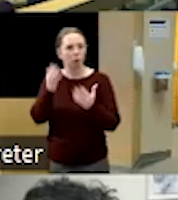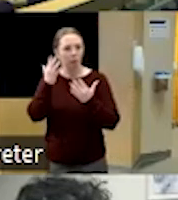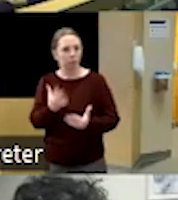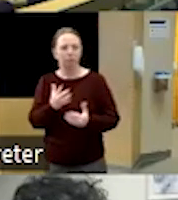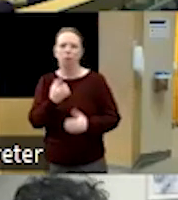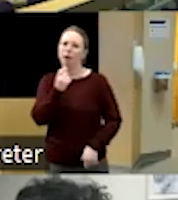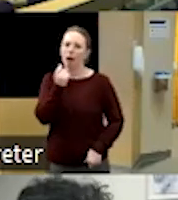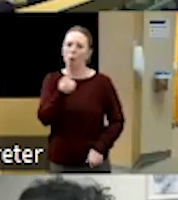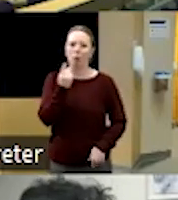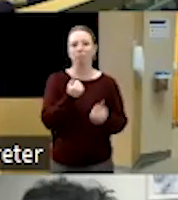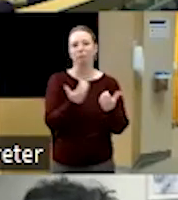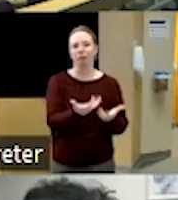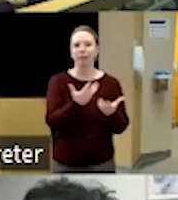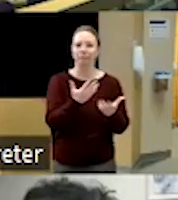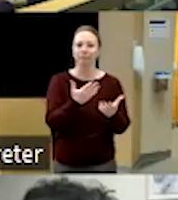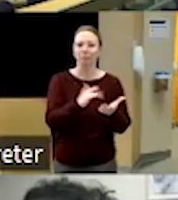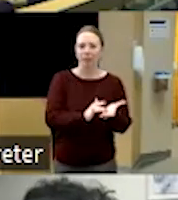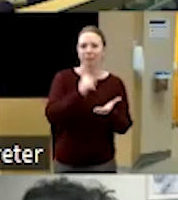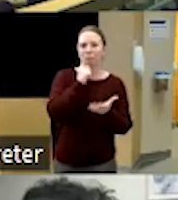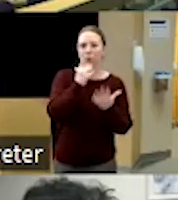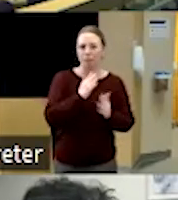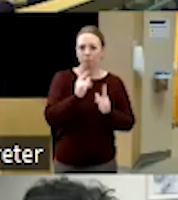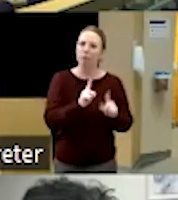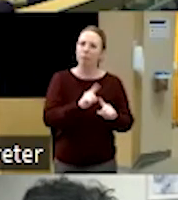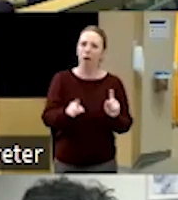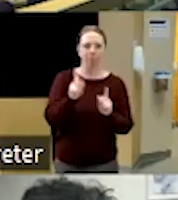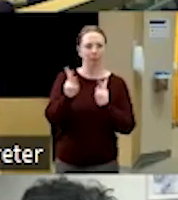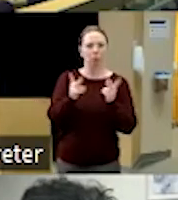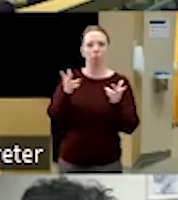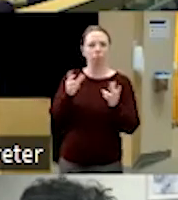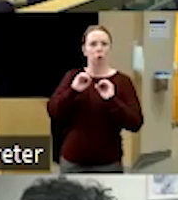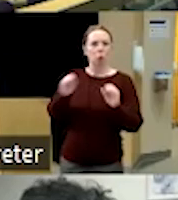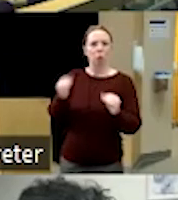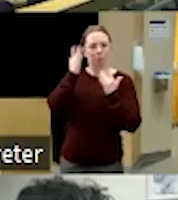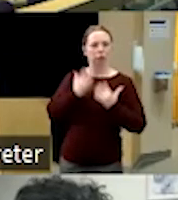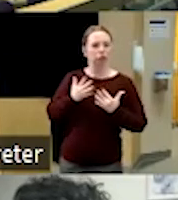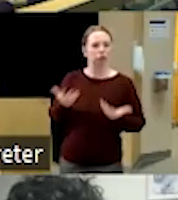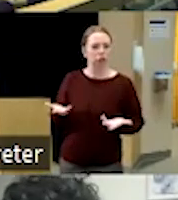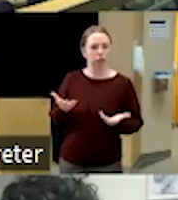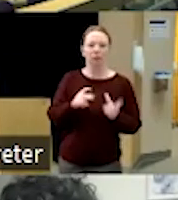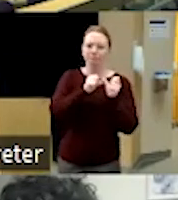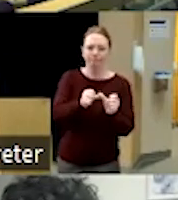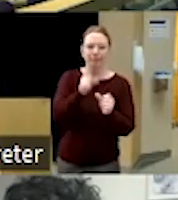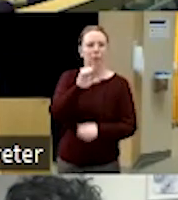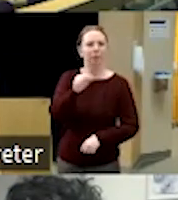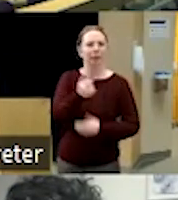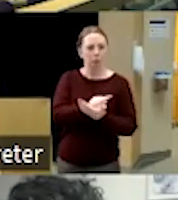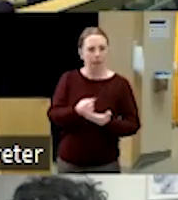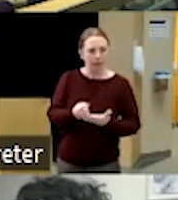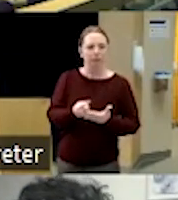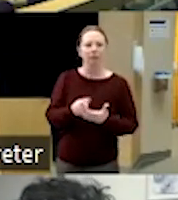ones um they included only studied with a 10-week duration fibromyalgia neuropathic pain and